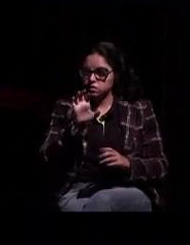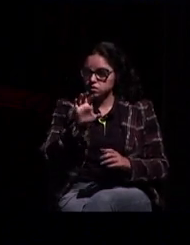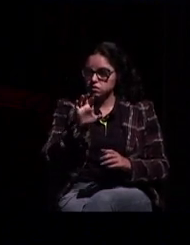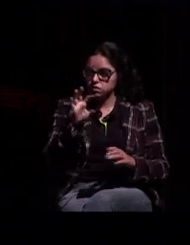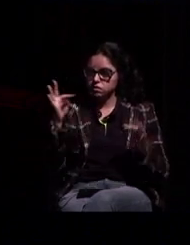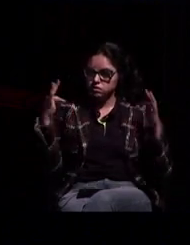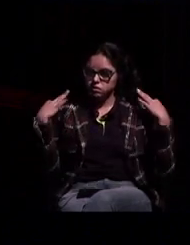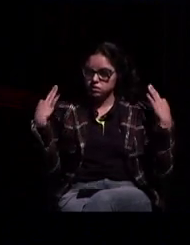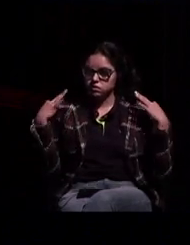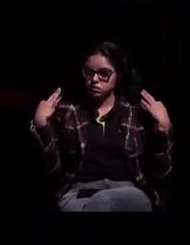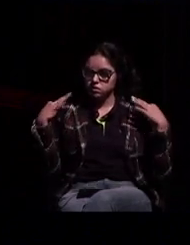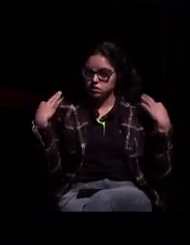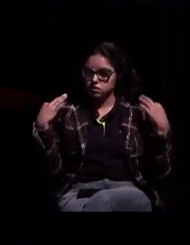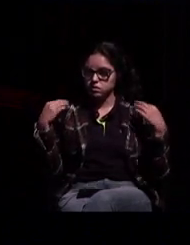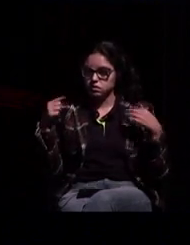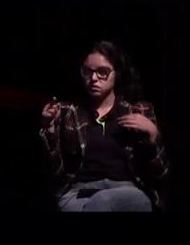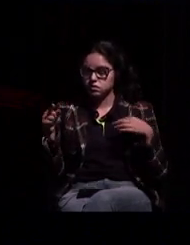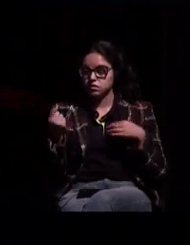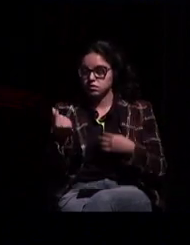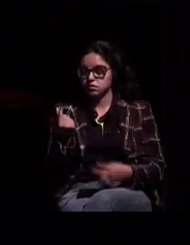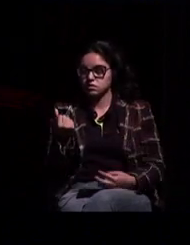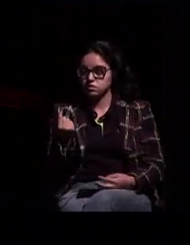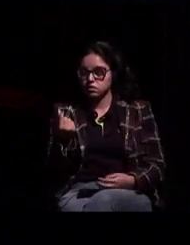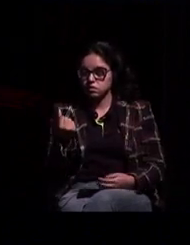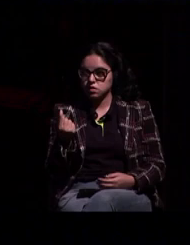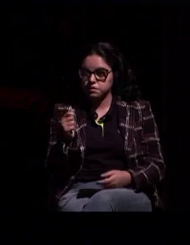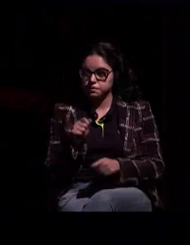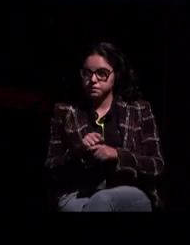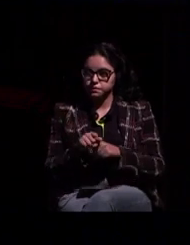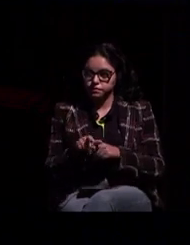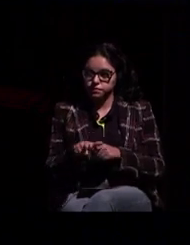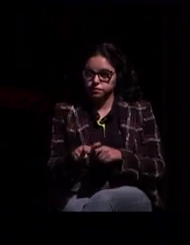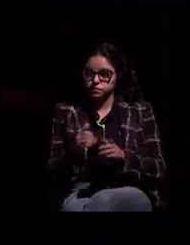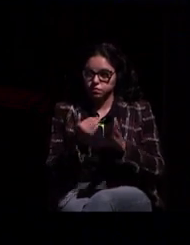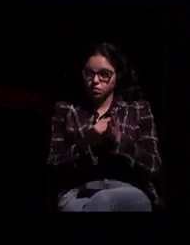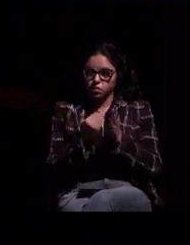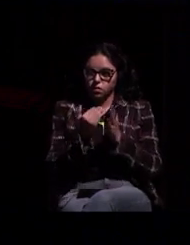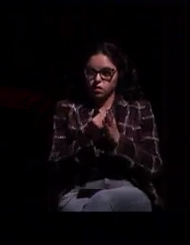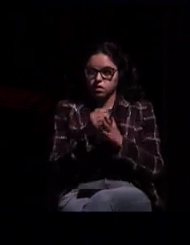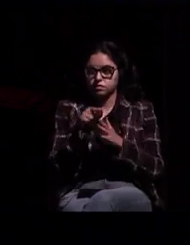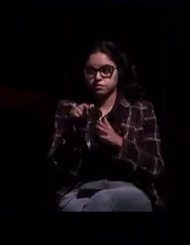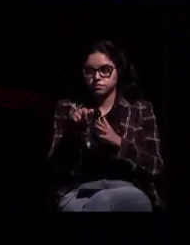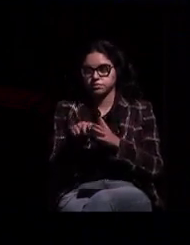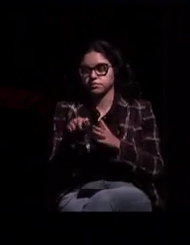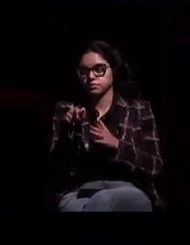high costs with rent and the like. So if you want to adjust your costs